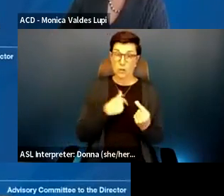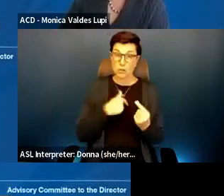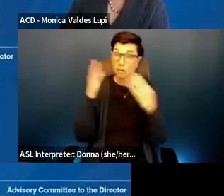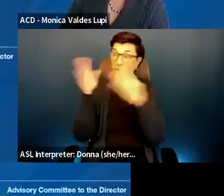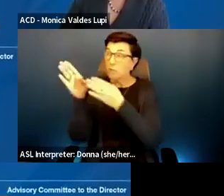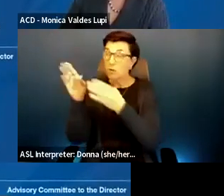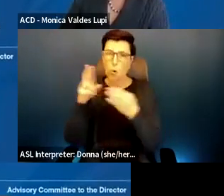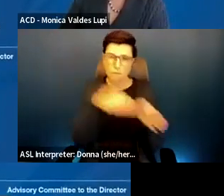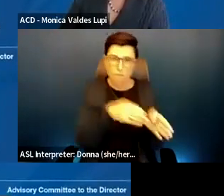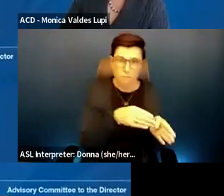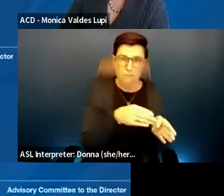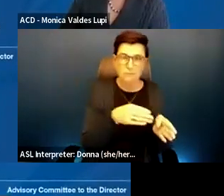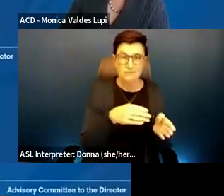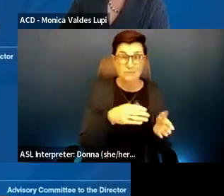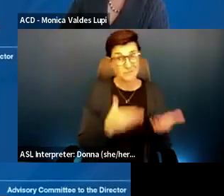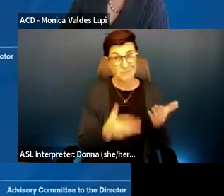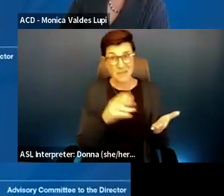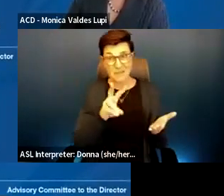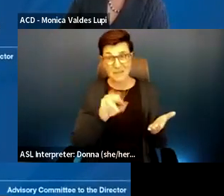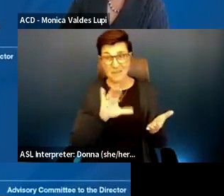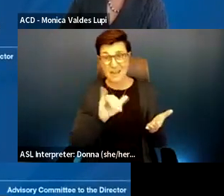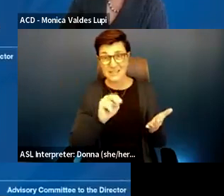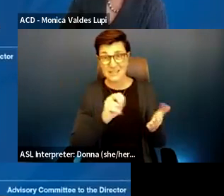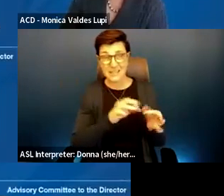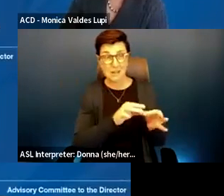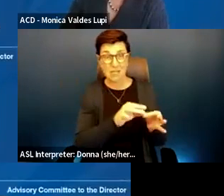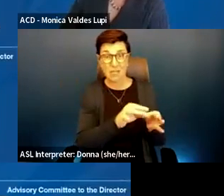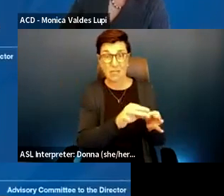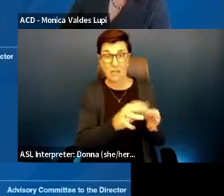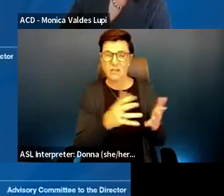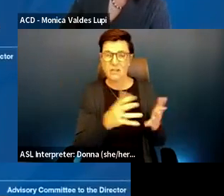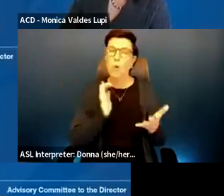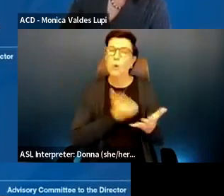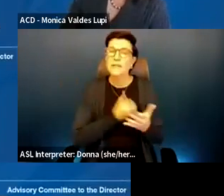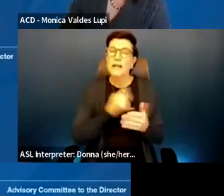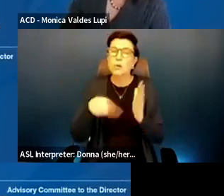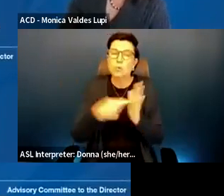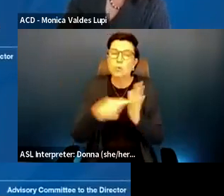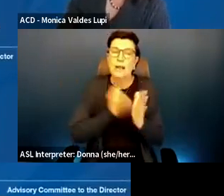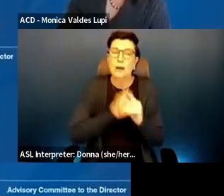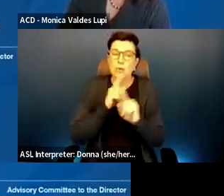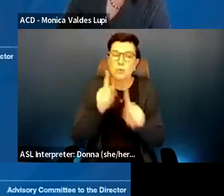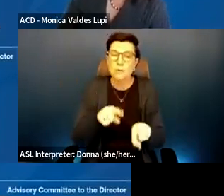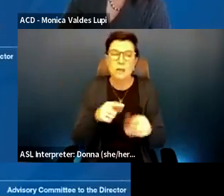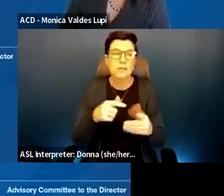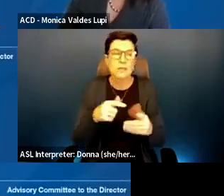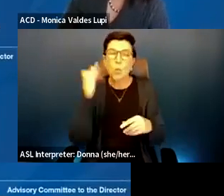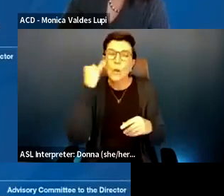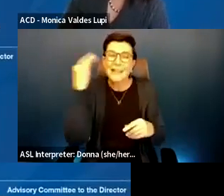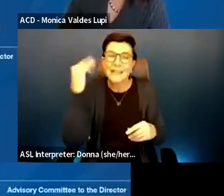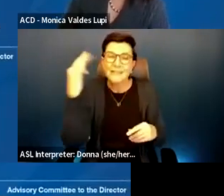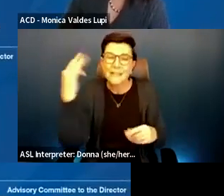But, you know, what is our role in response there? So we have had a lot of conversations. We have more conversations to be had.